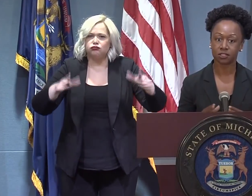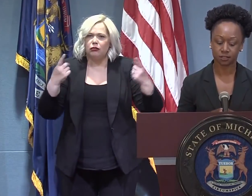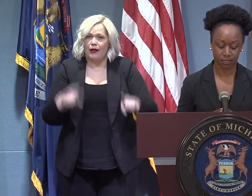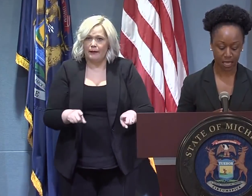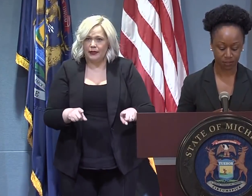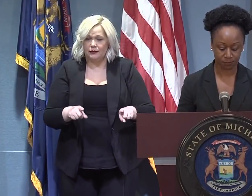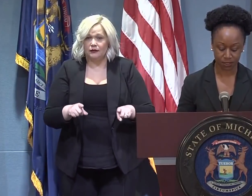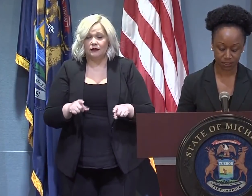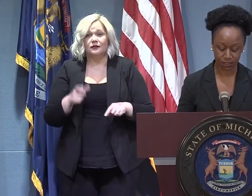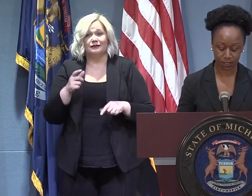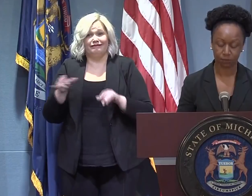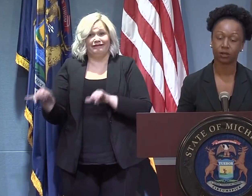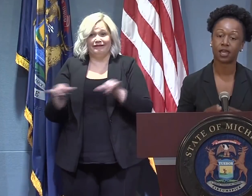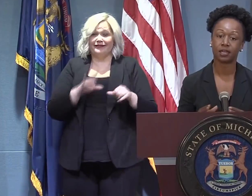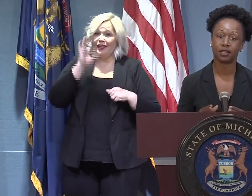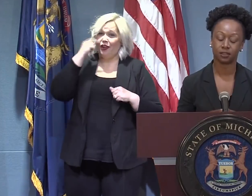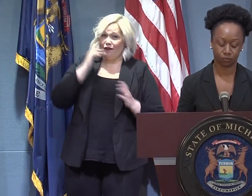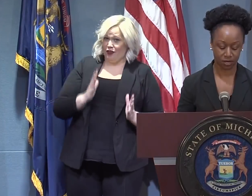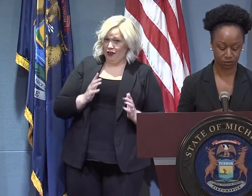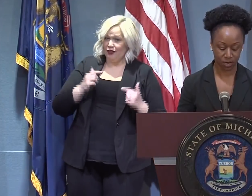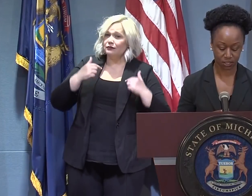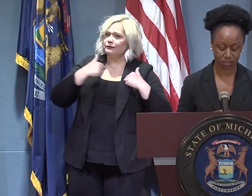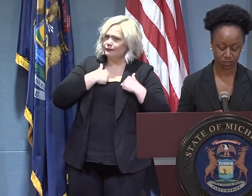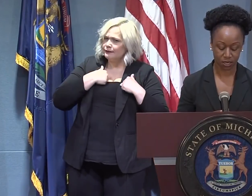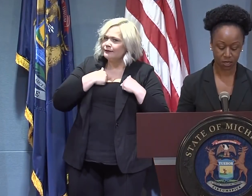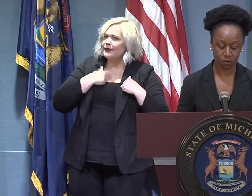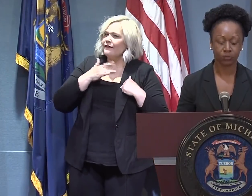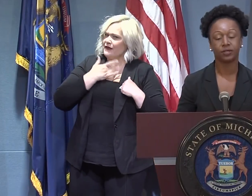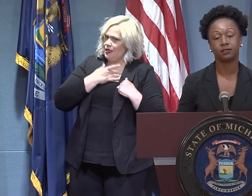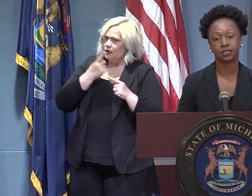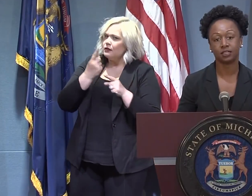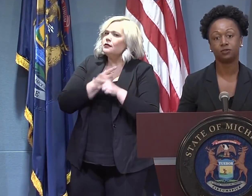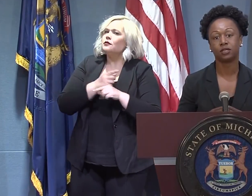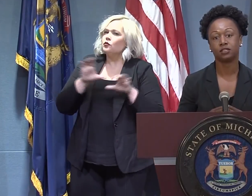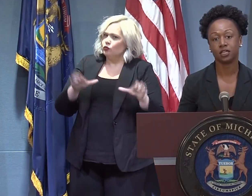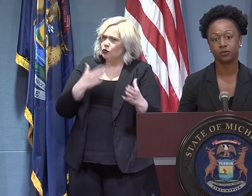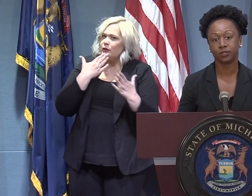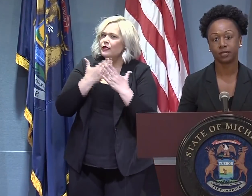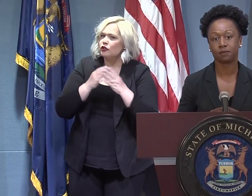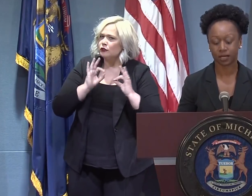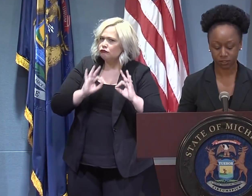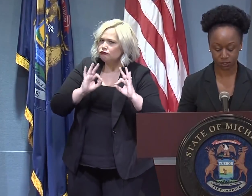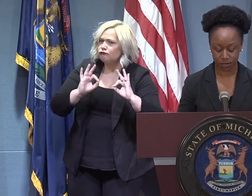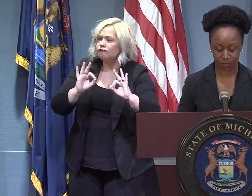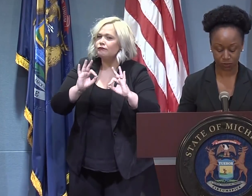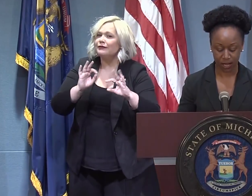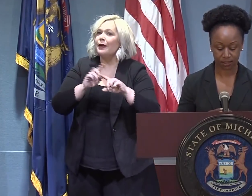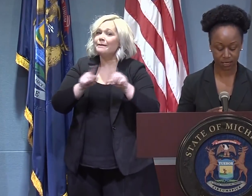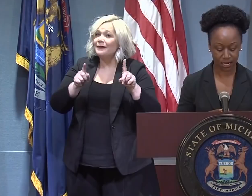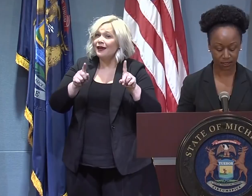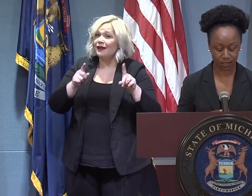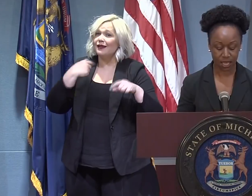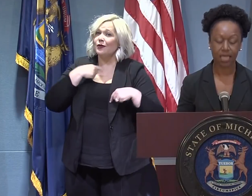LOOKING AT. LIKE THE GOVERNOR, WHILE I AM CAUTIOUSLY OPTIMISTIC THAT WE ARE HEADING IN THE RIGHT